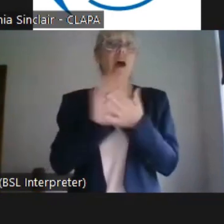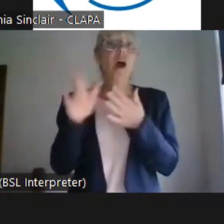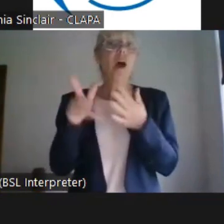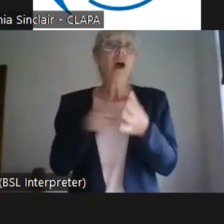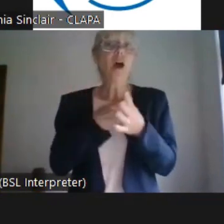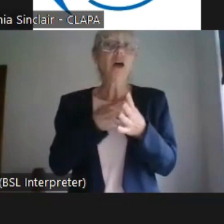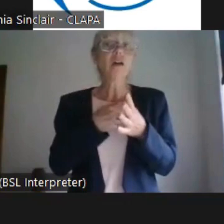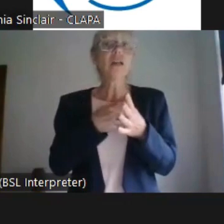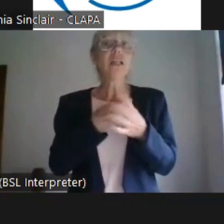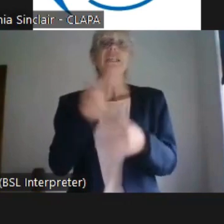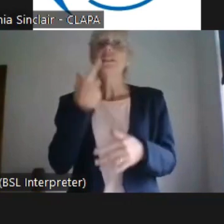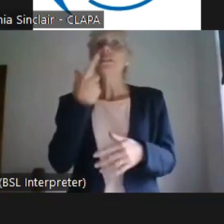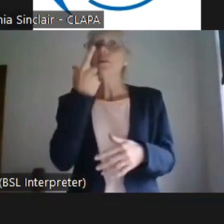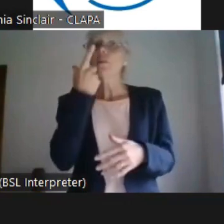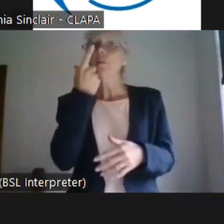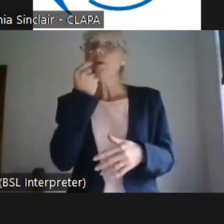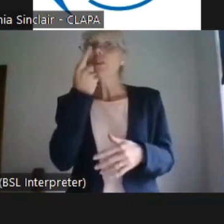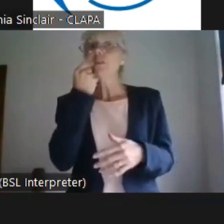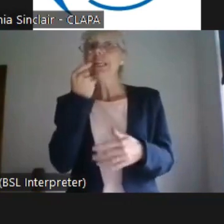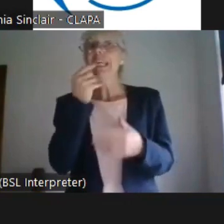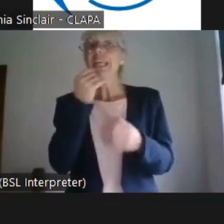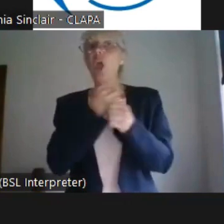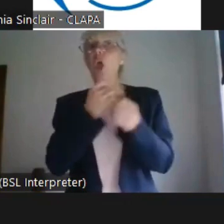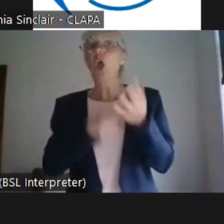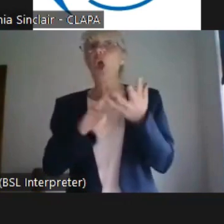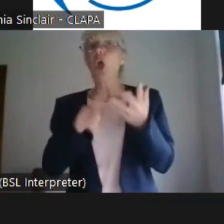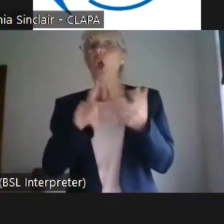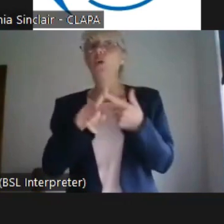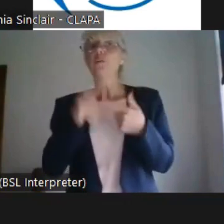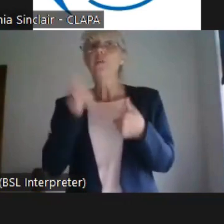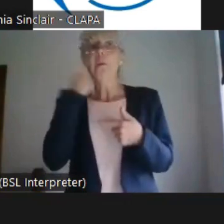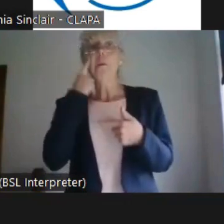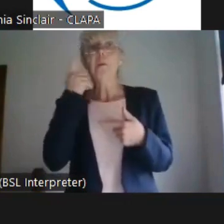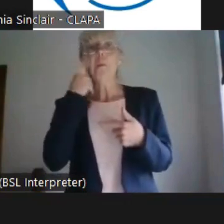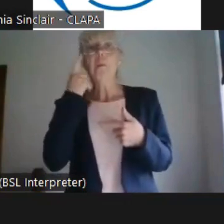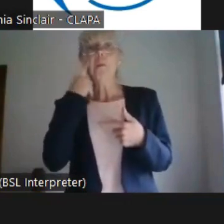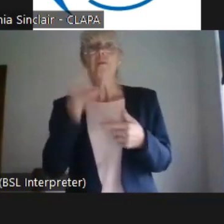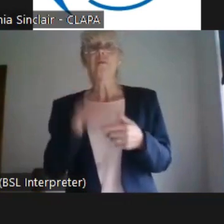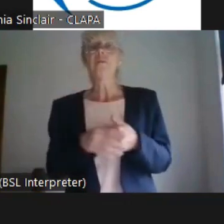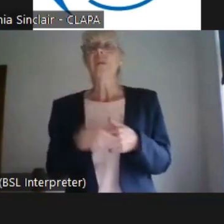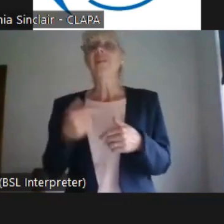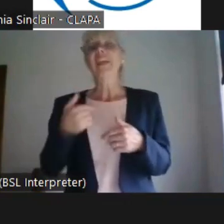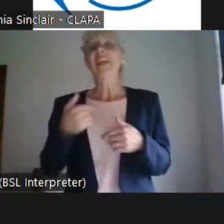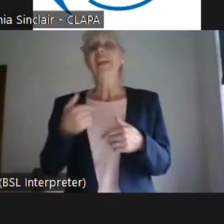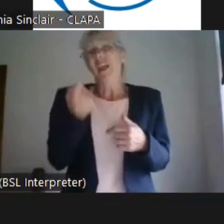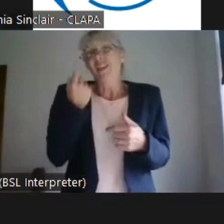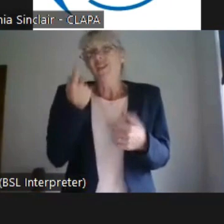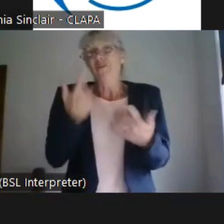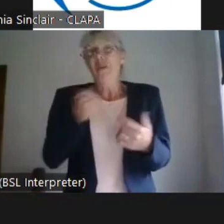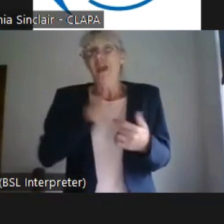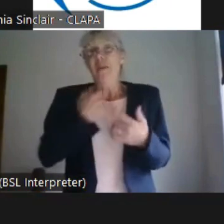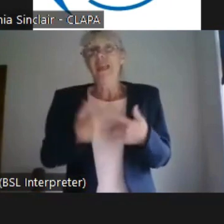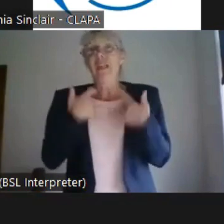quite possibly just blue and keeping an eye on on the glue I would have thought foreign